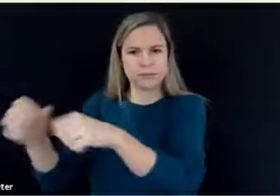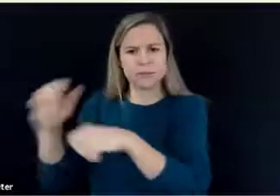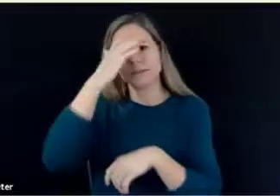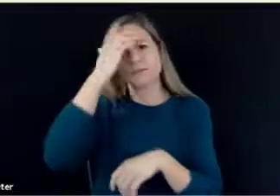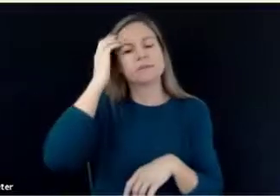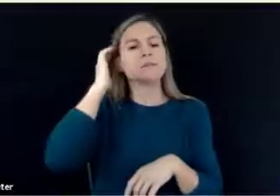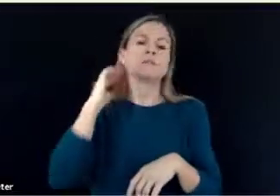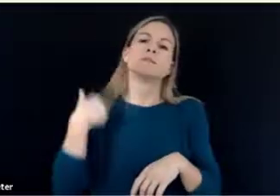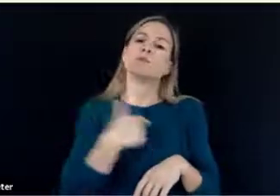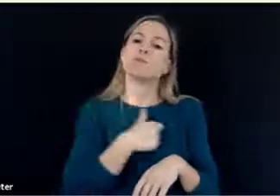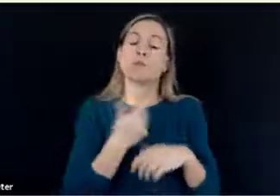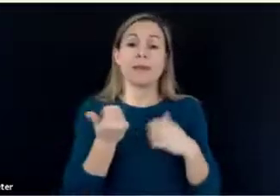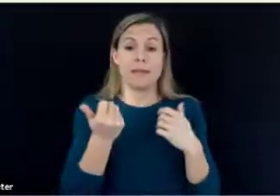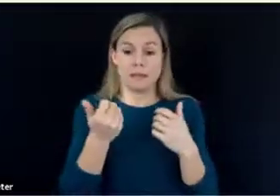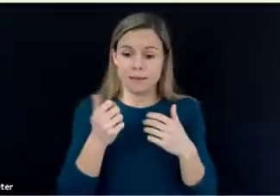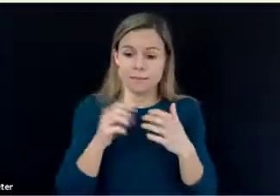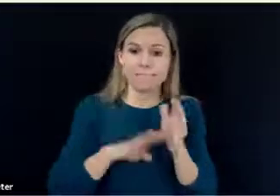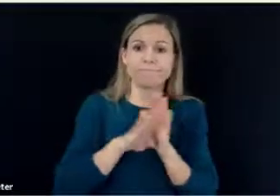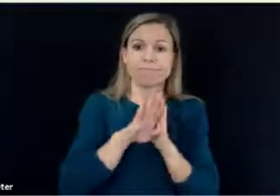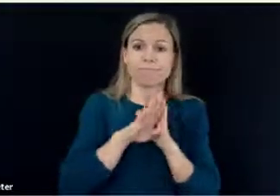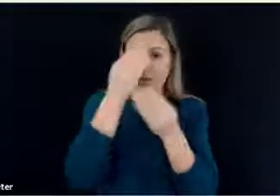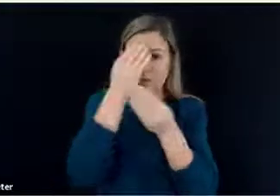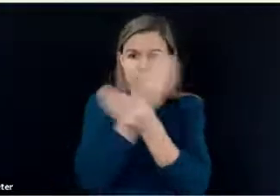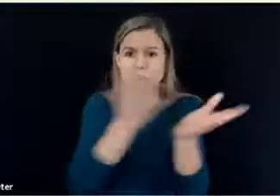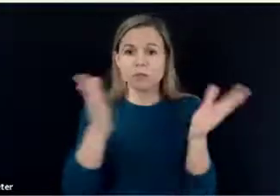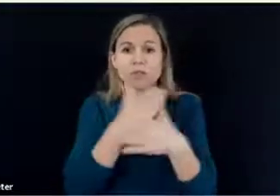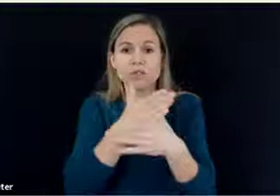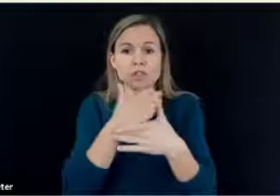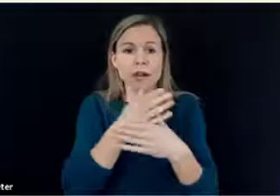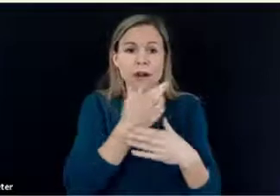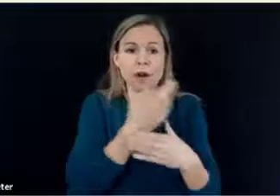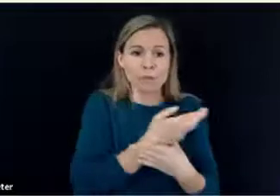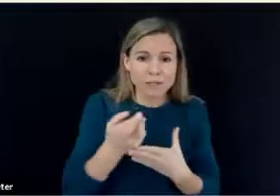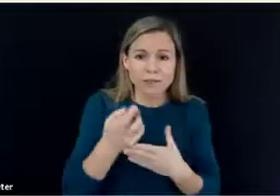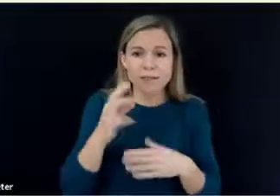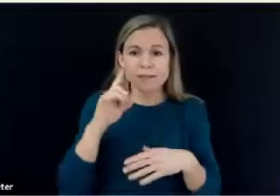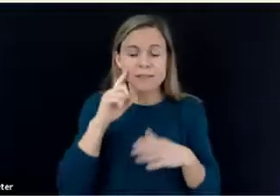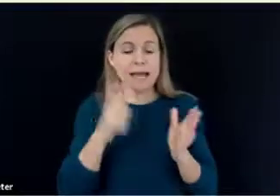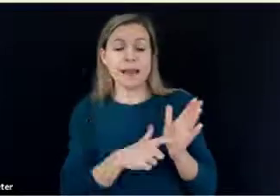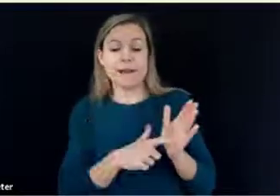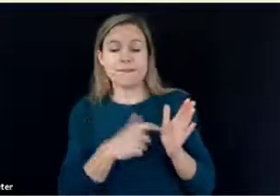we help identify needs, and we help identify supports. And that may sound odd,